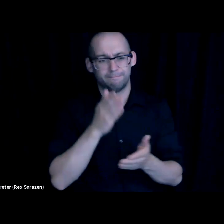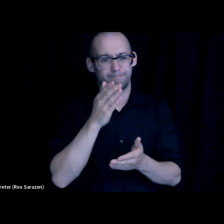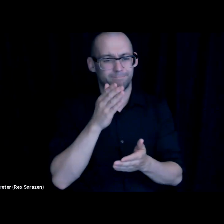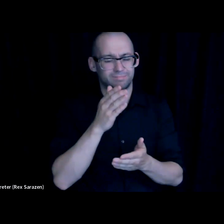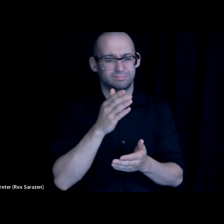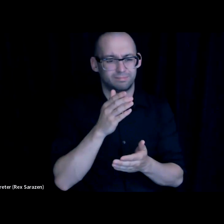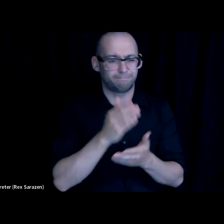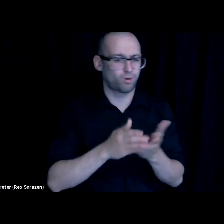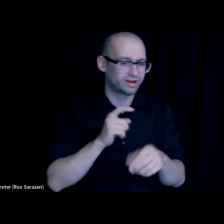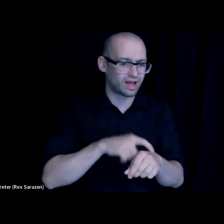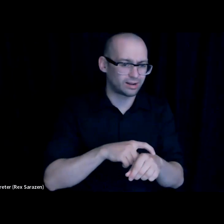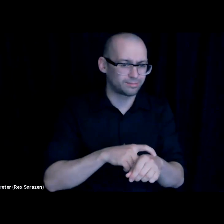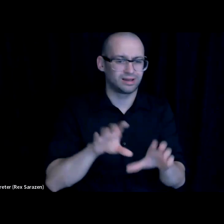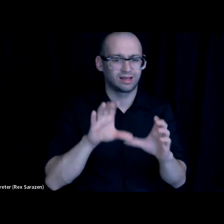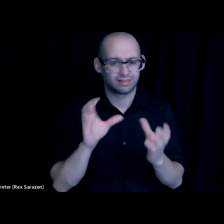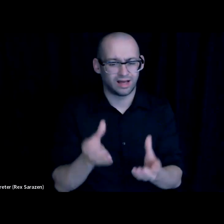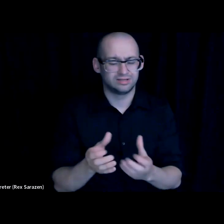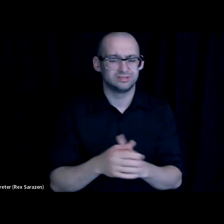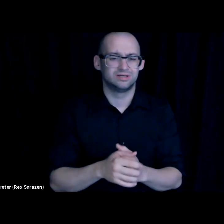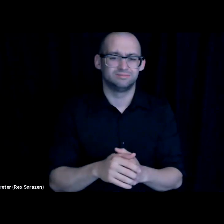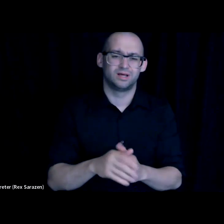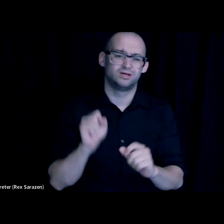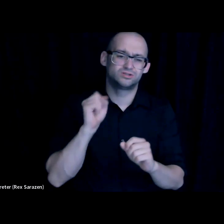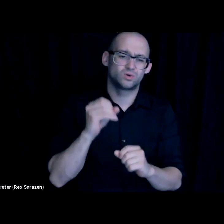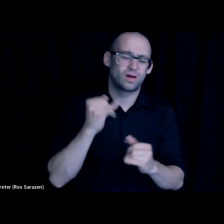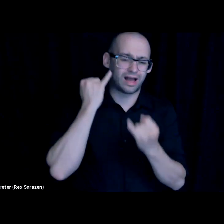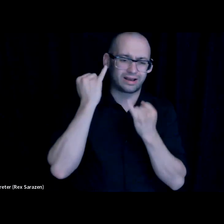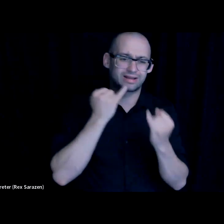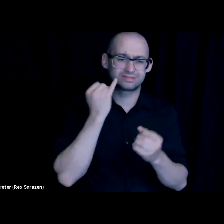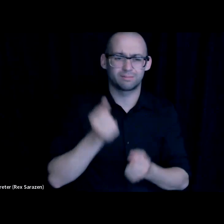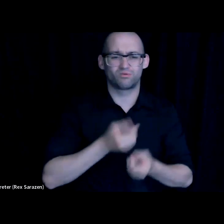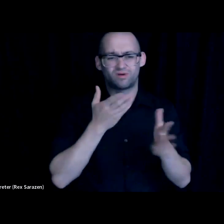in some cases. And so the idea behind, you know, providing them with all the resources